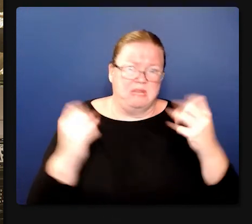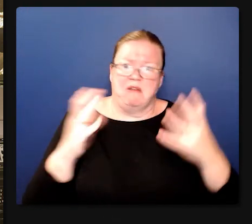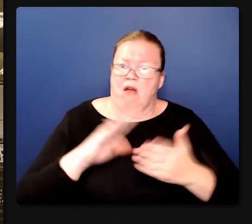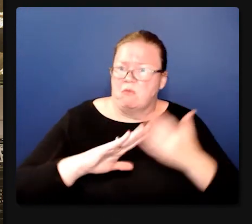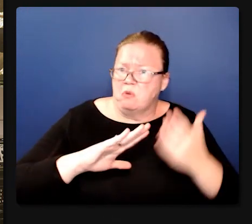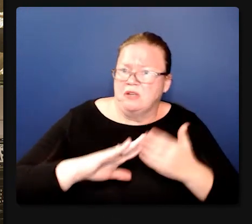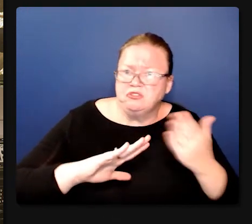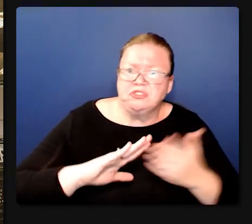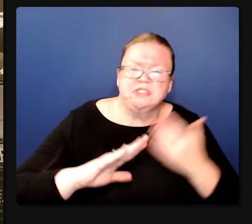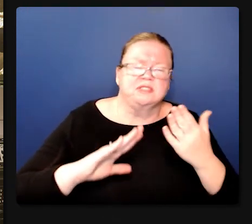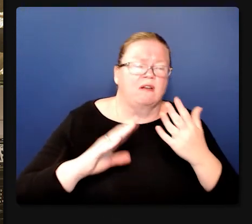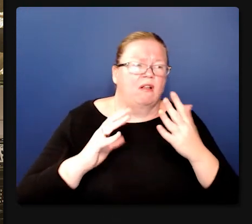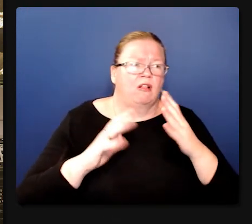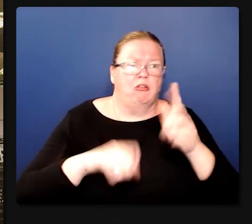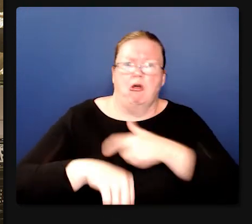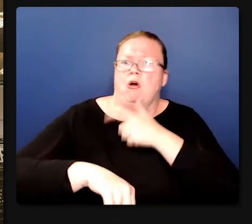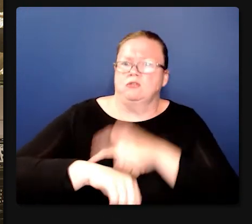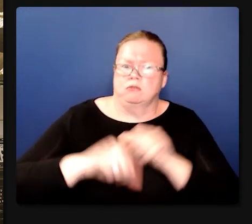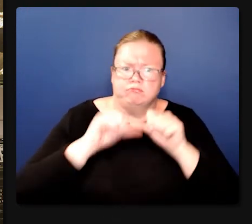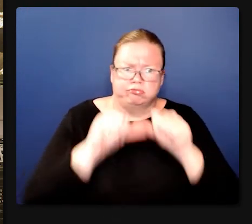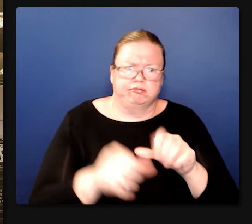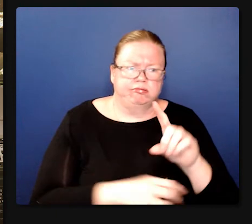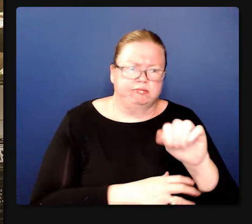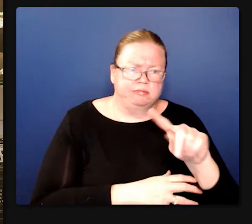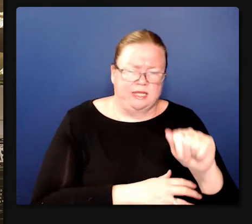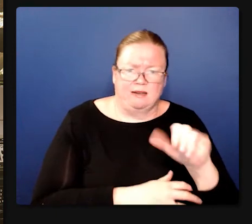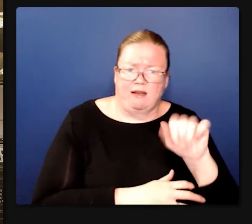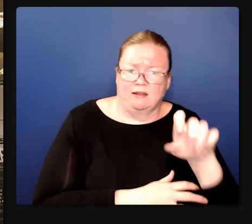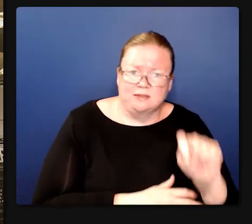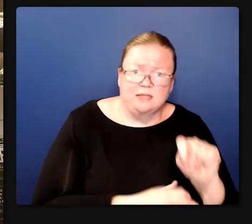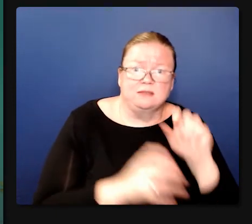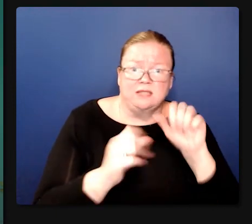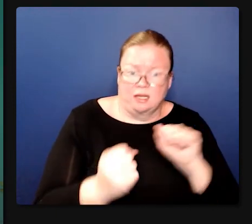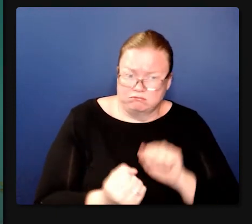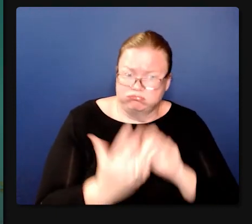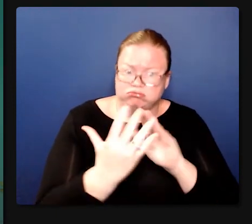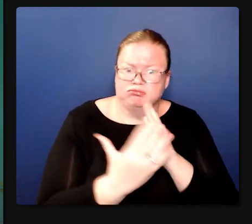on long-term data assets like they could run into some timeouts.